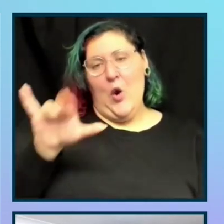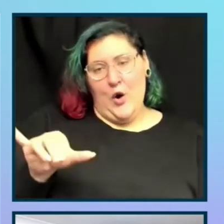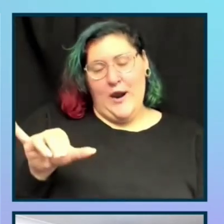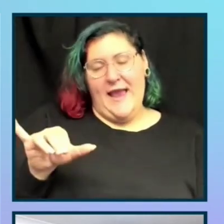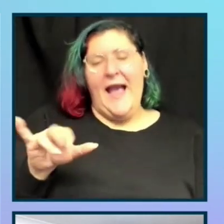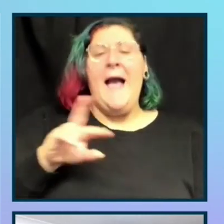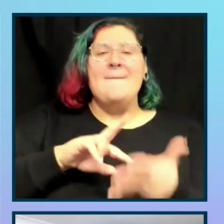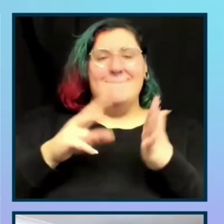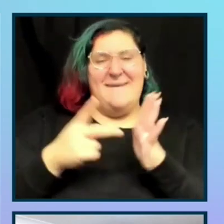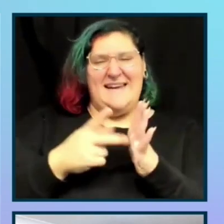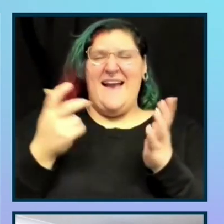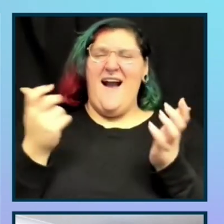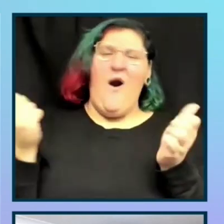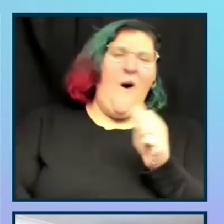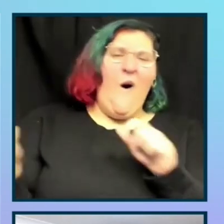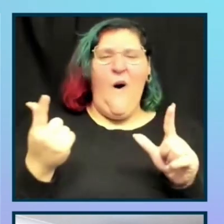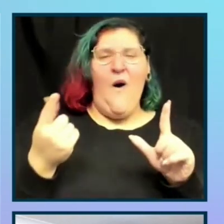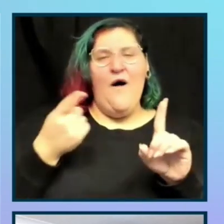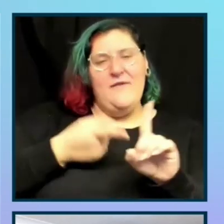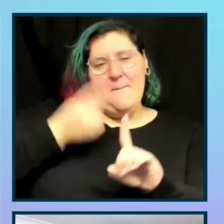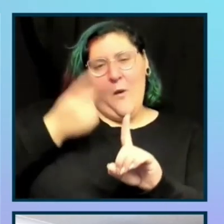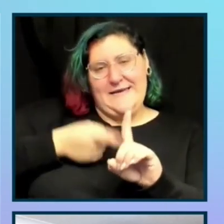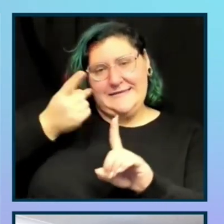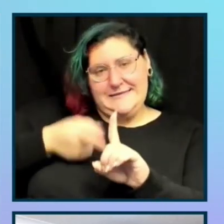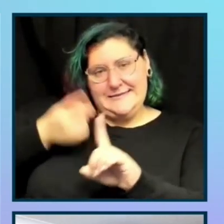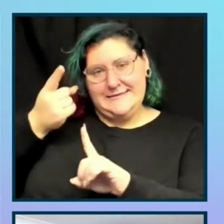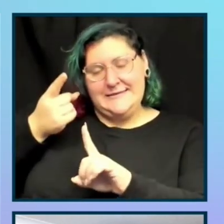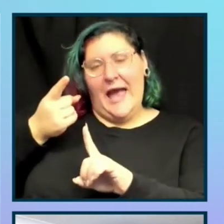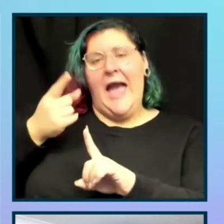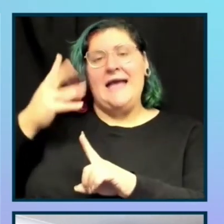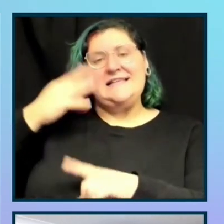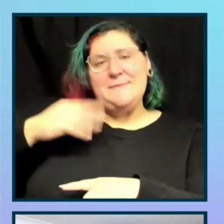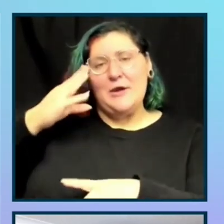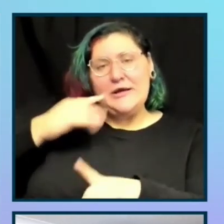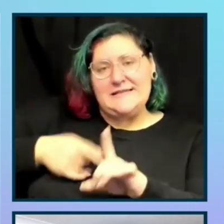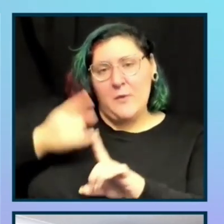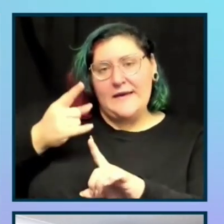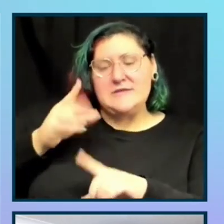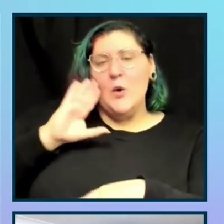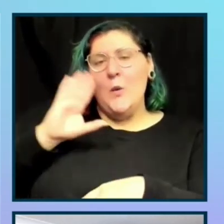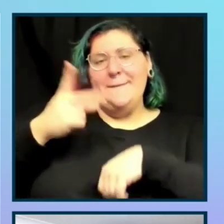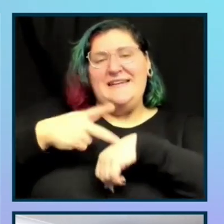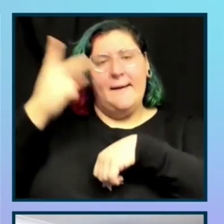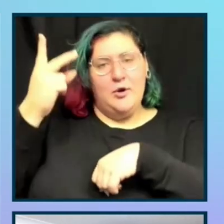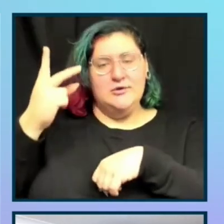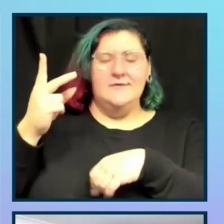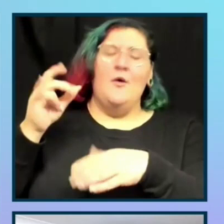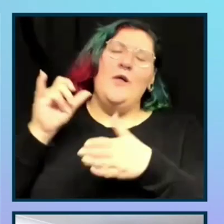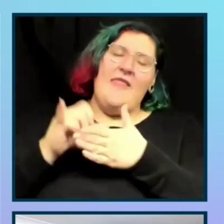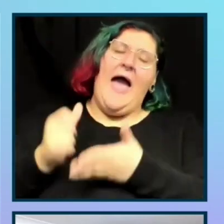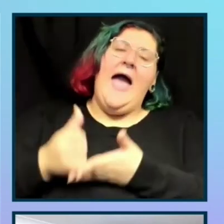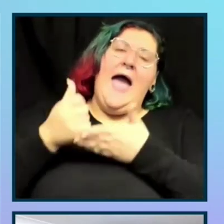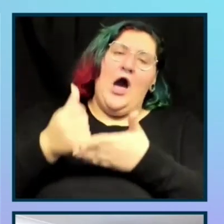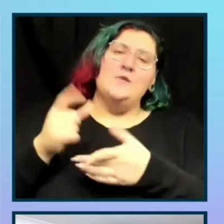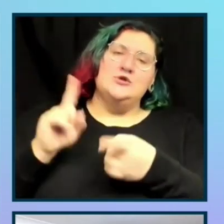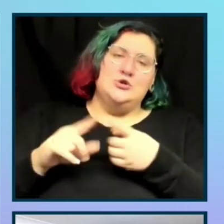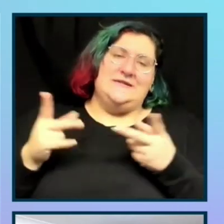So, that definitely helps a lot in terms of speeding up your leveling process and slightly concerned